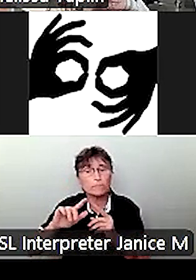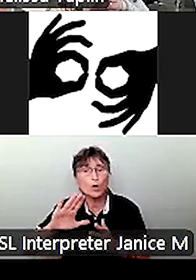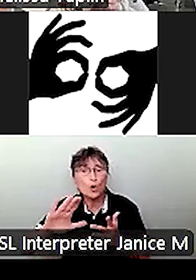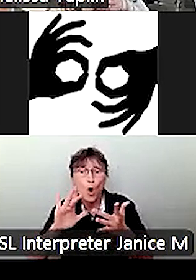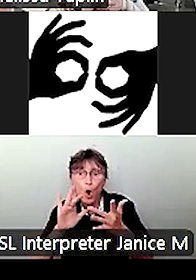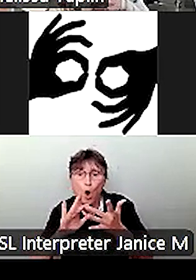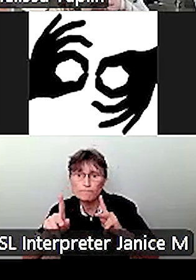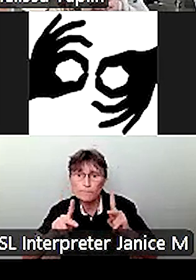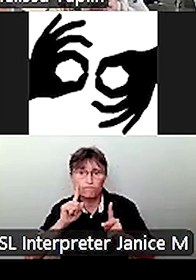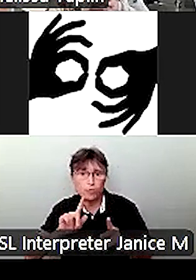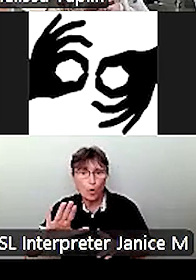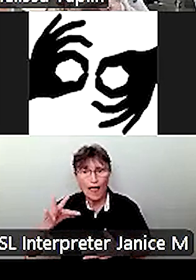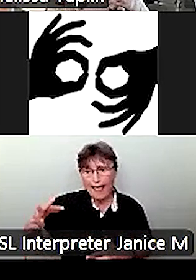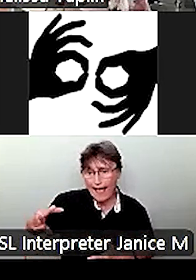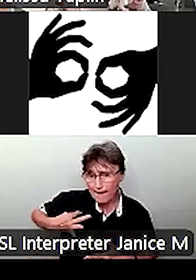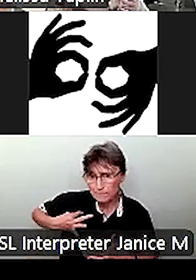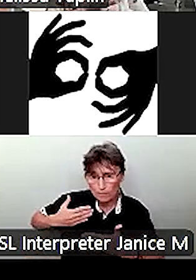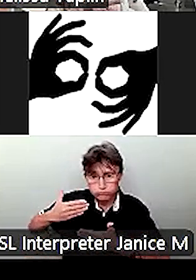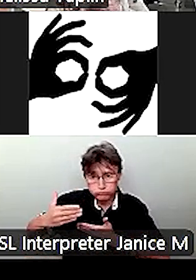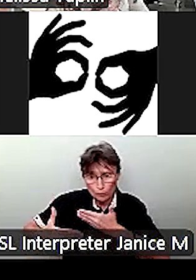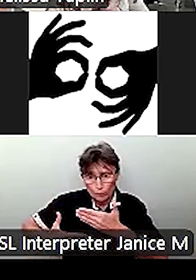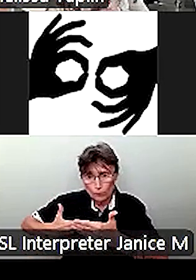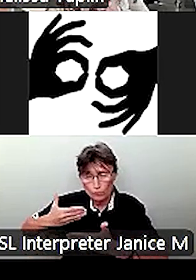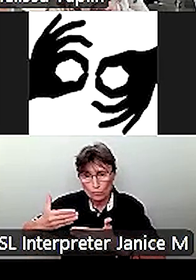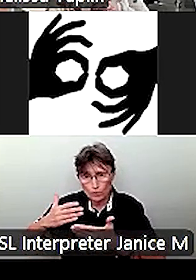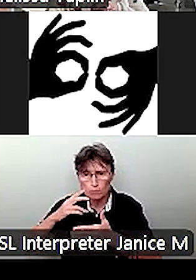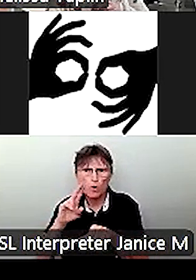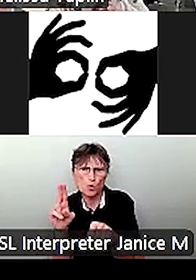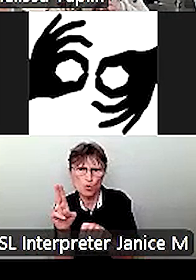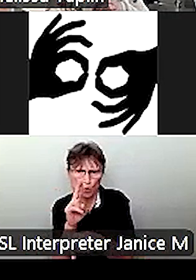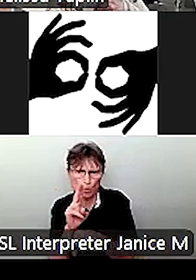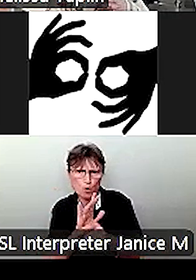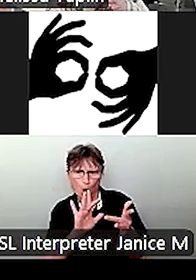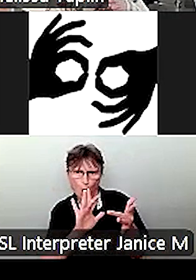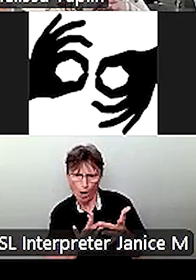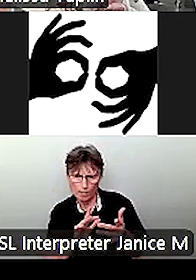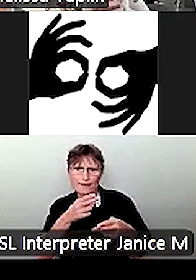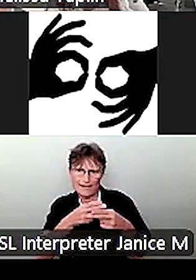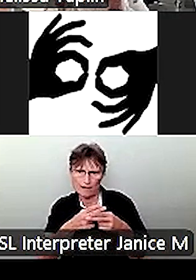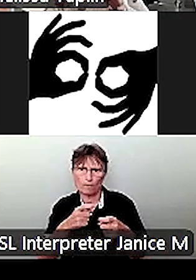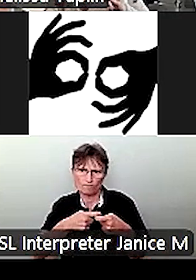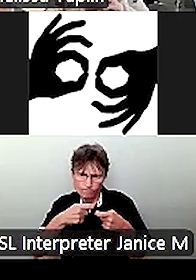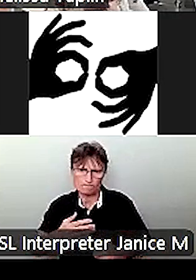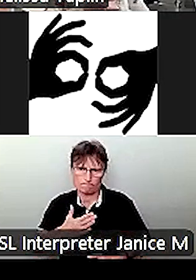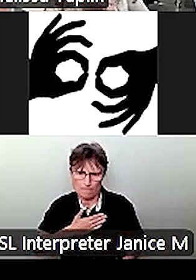your application to this program will be members of my Community Investment team. Their contact